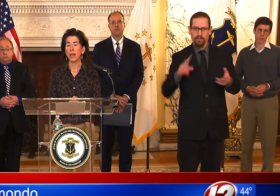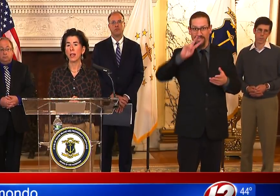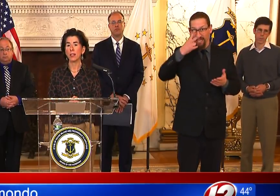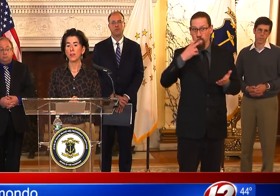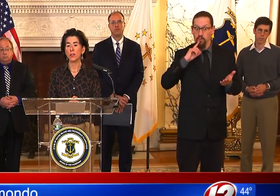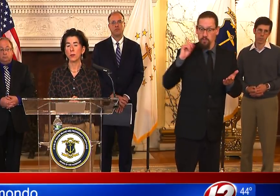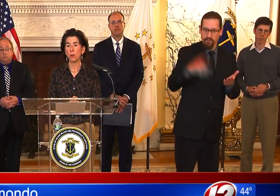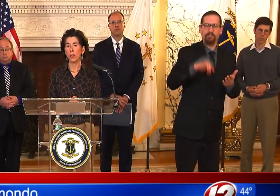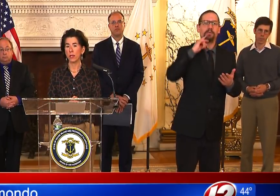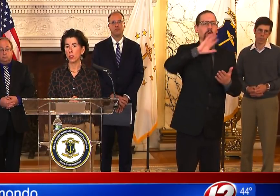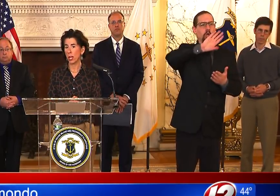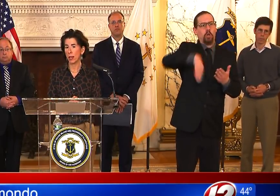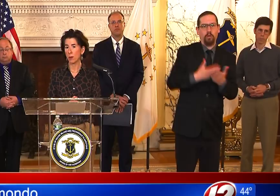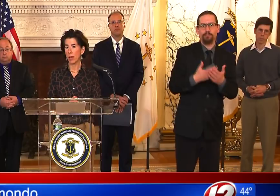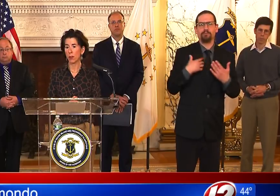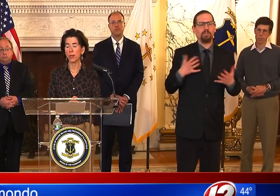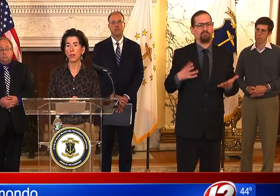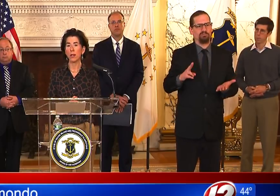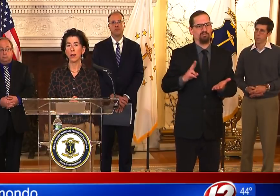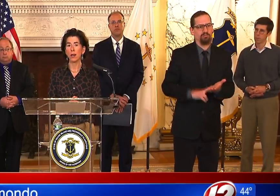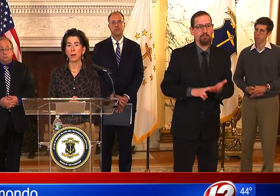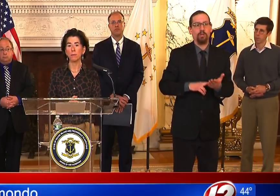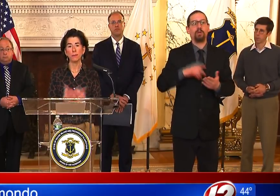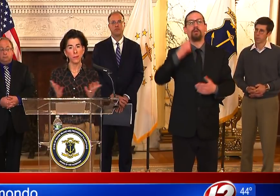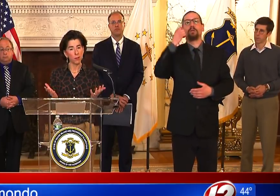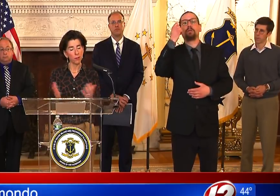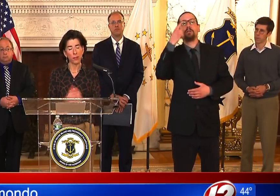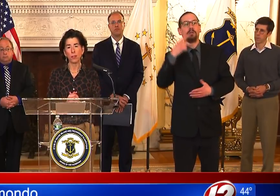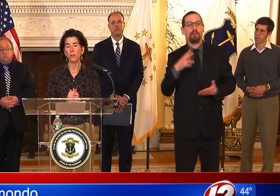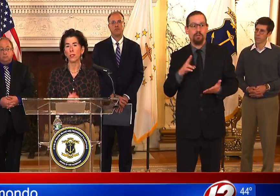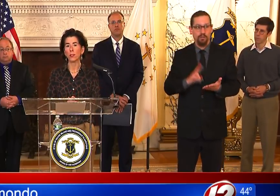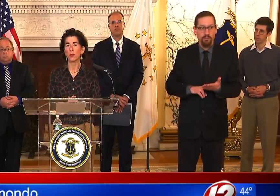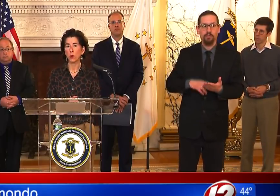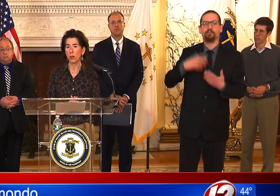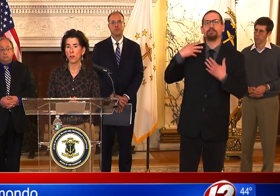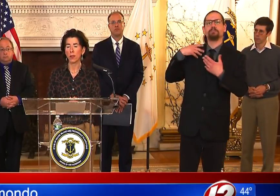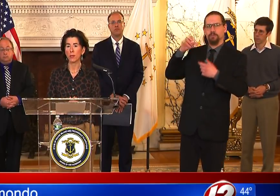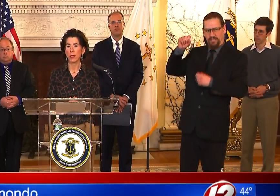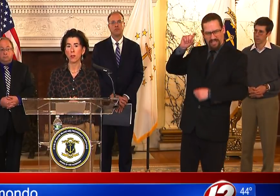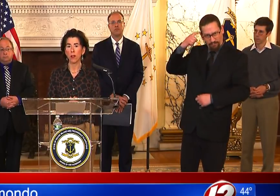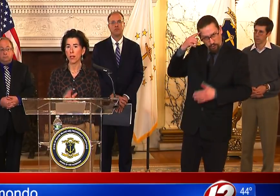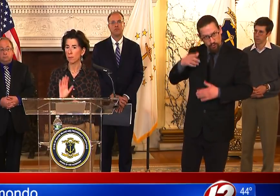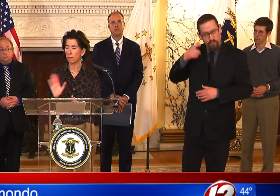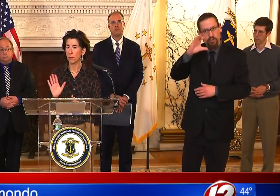NEW YORK YESTERDAY. IT WAS AFTER I HAD TAKEN MY ACTION.